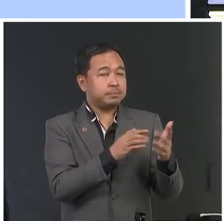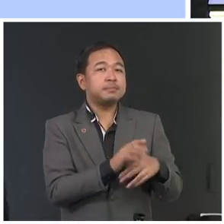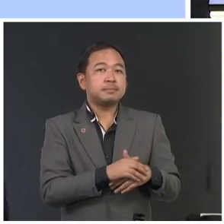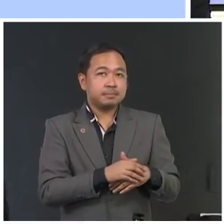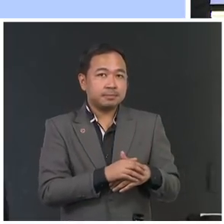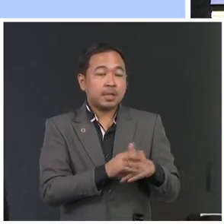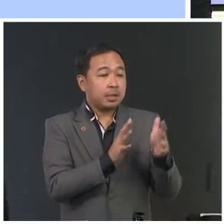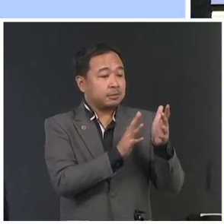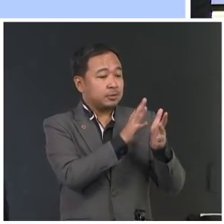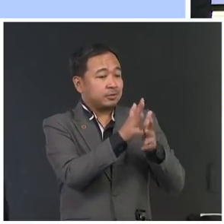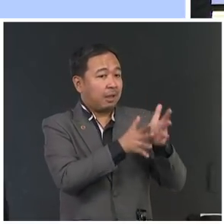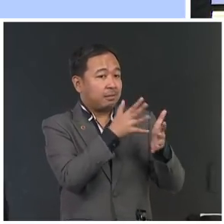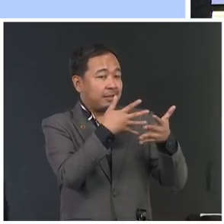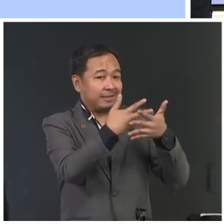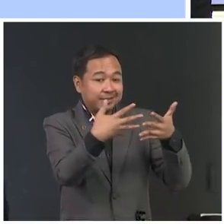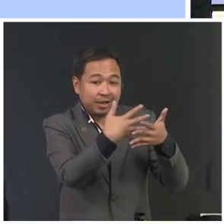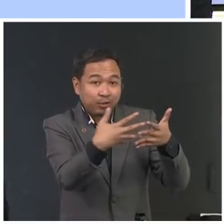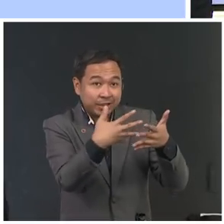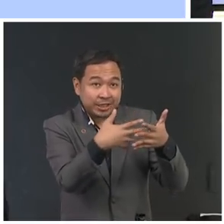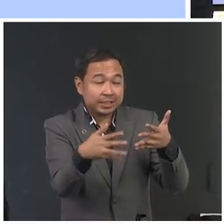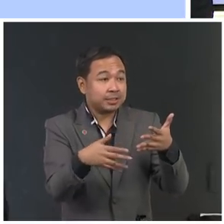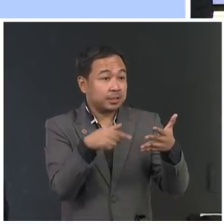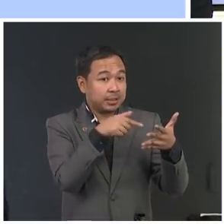the communication can be facilitated this way. Next slide.